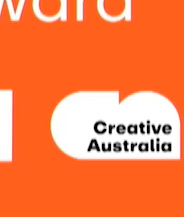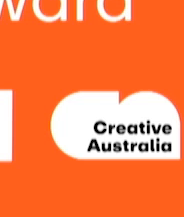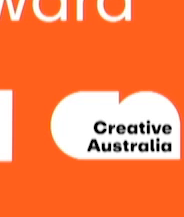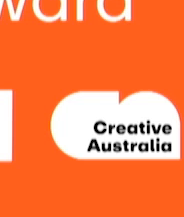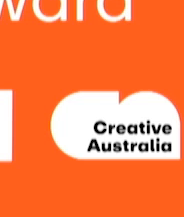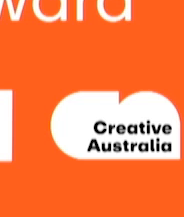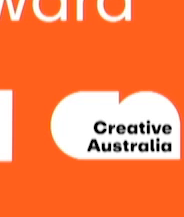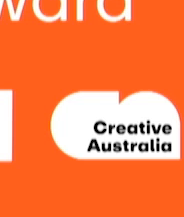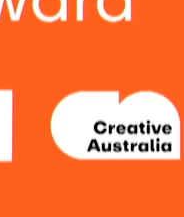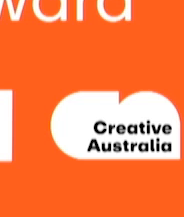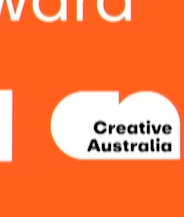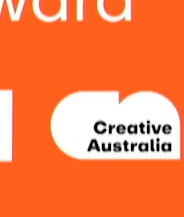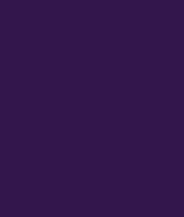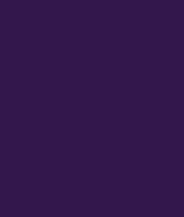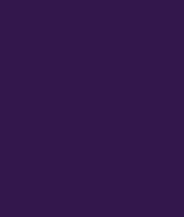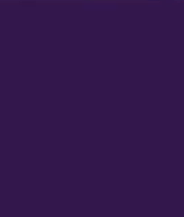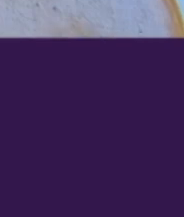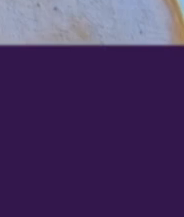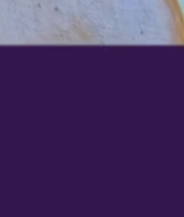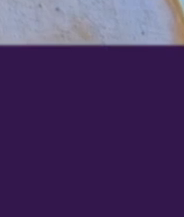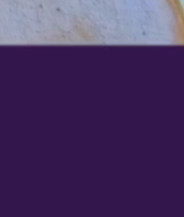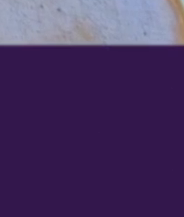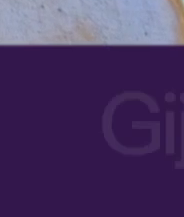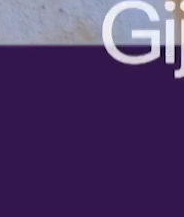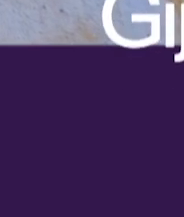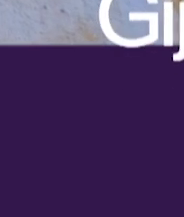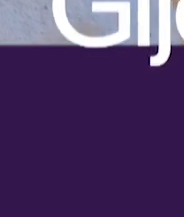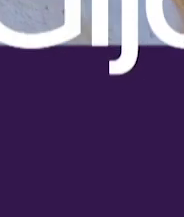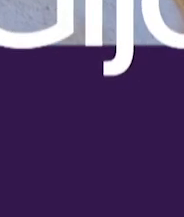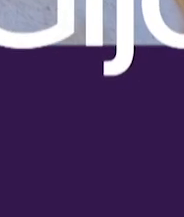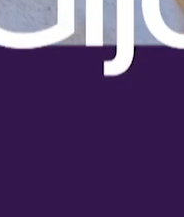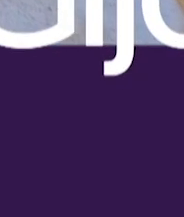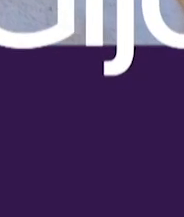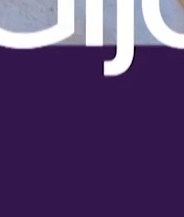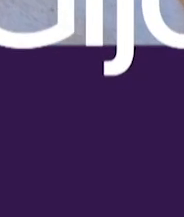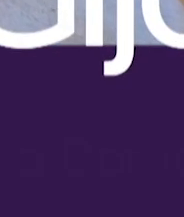Achievement to Mabel Juli. Aunty Mabel is a proud Gija woman,